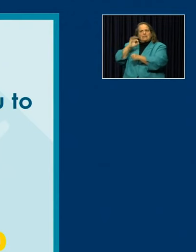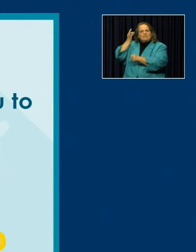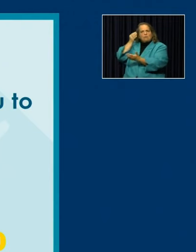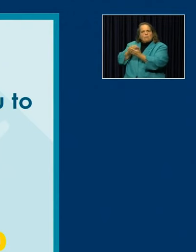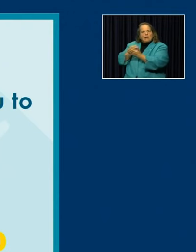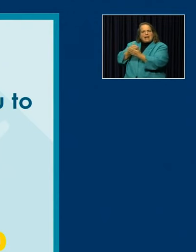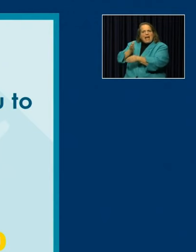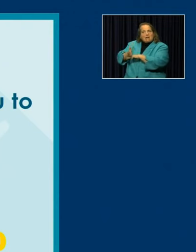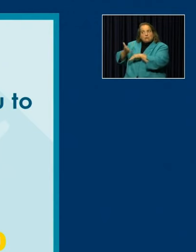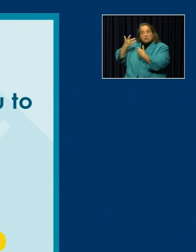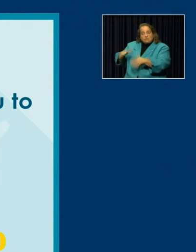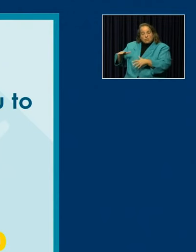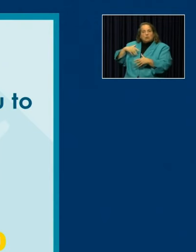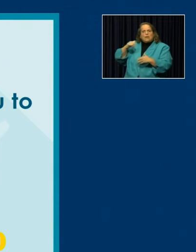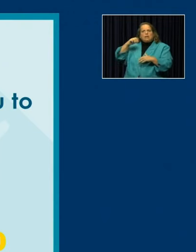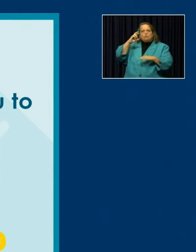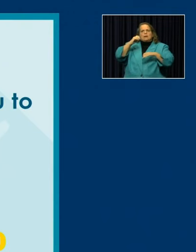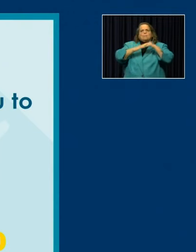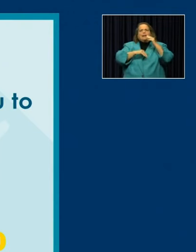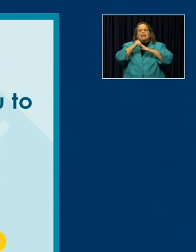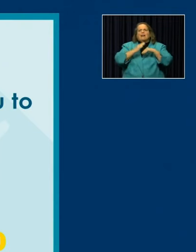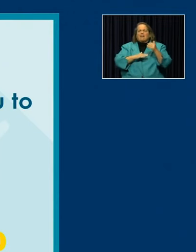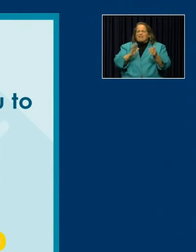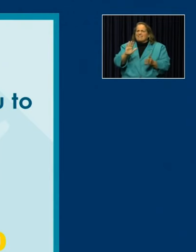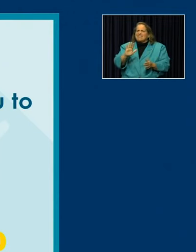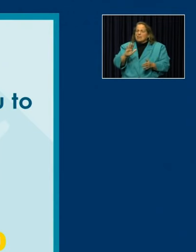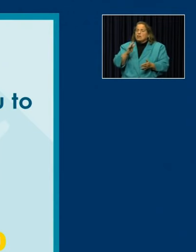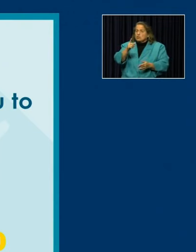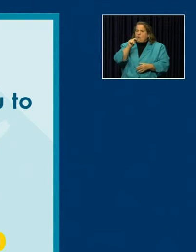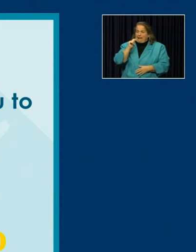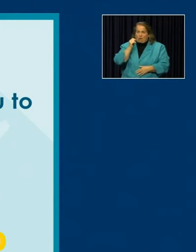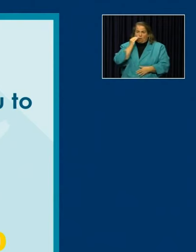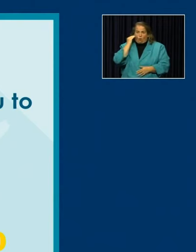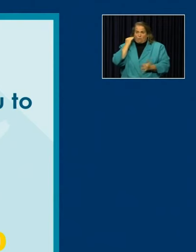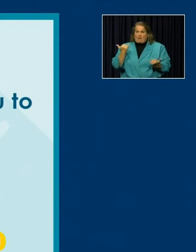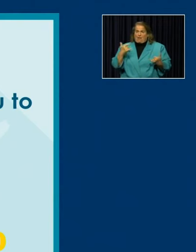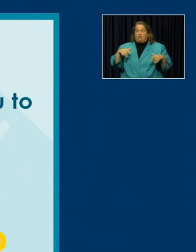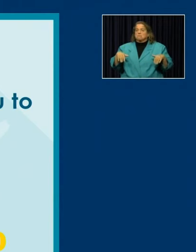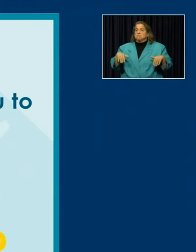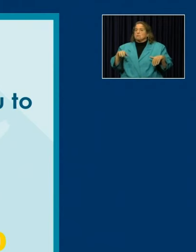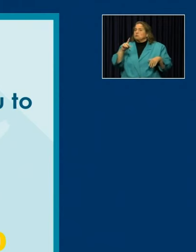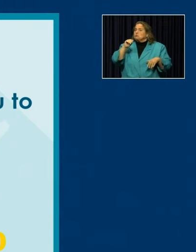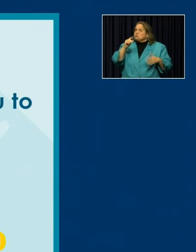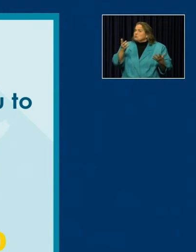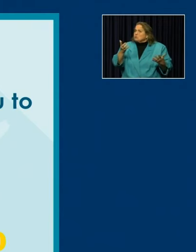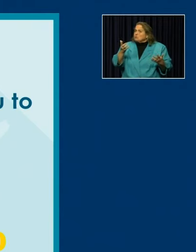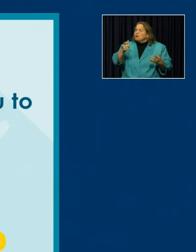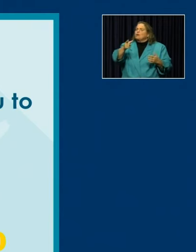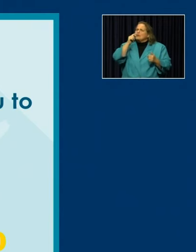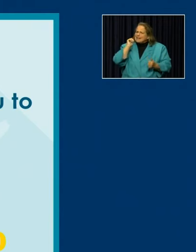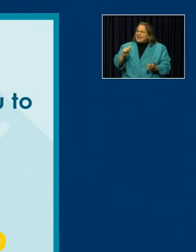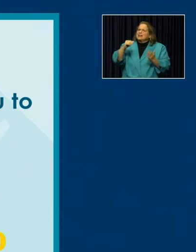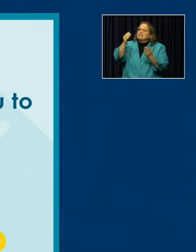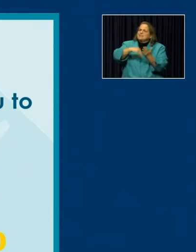THAT, I TALKED ABOUT HOW WE WERE GOING TO GET THROUGH THIS TOGETHER, BUT YOU KNOW EVERY NOW AND THEN WE'VE HAD SOME OTHER